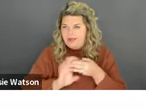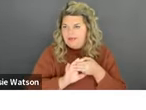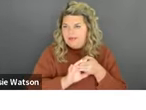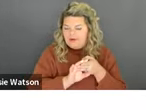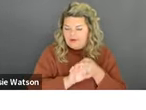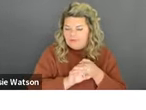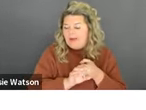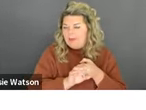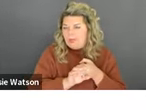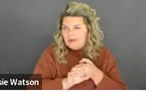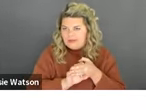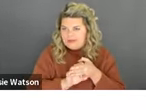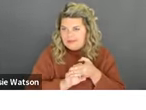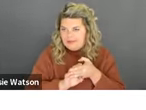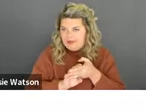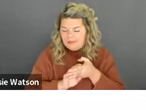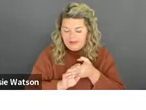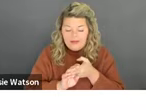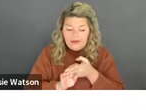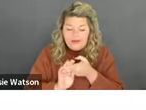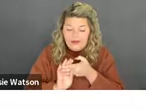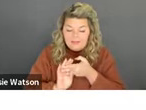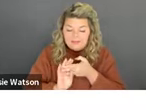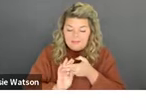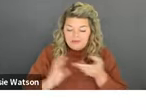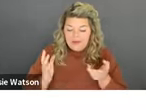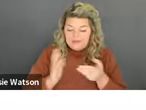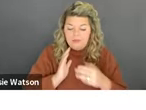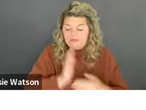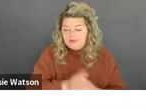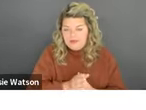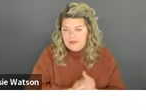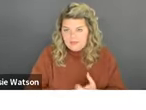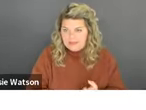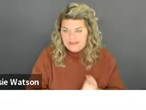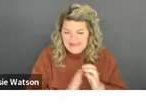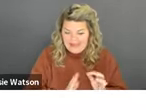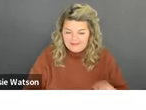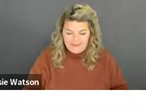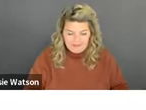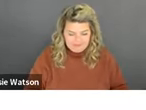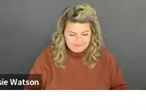they're in the PowerPoint, you can see them there. But yeah, so I would say refer to the Deaf person and ask them.